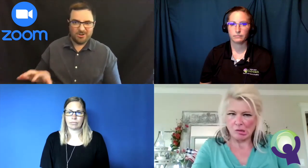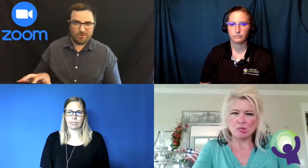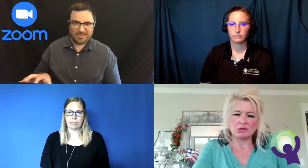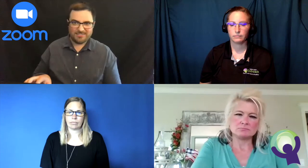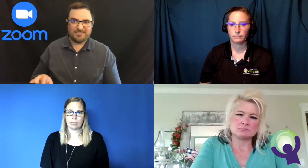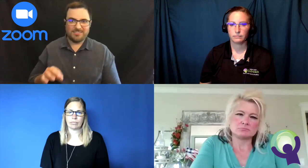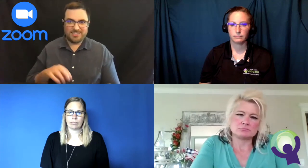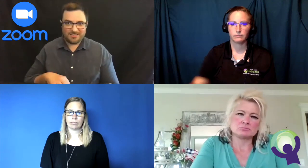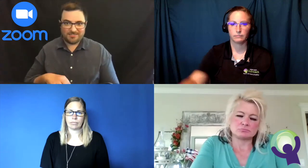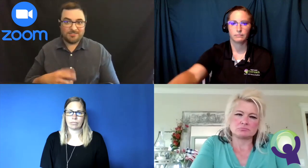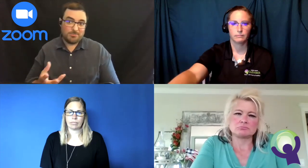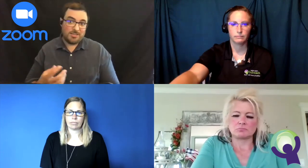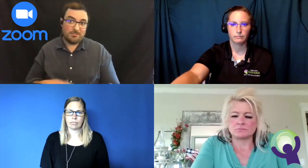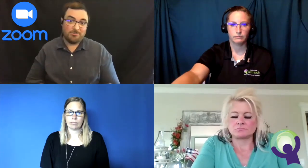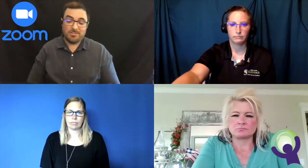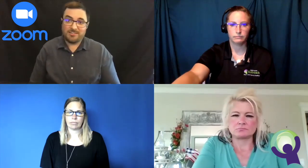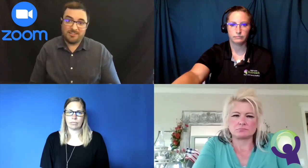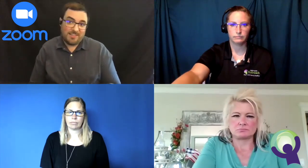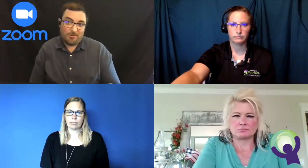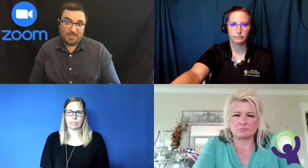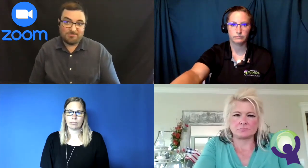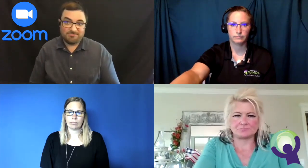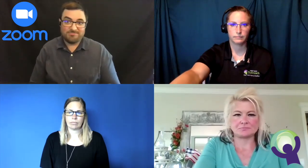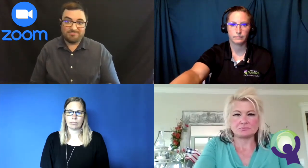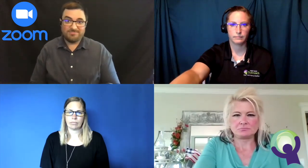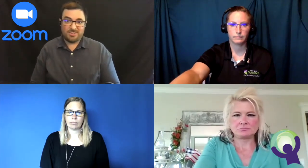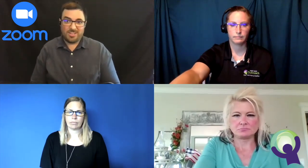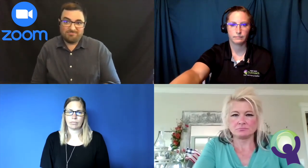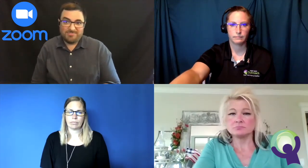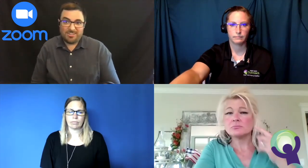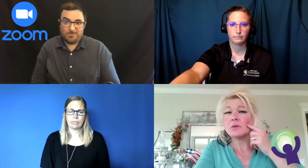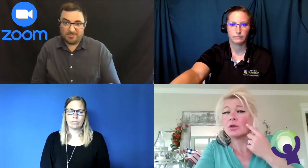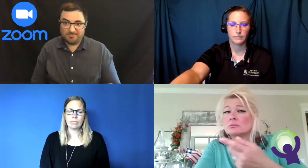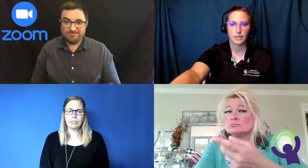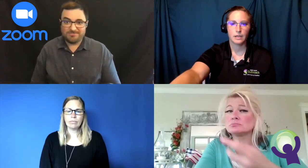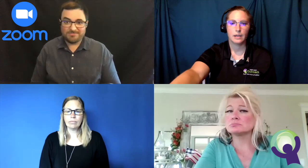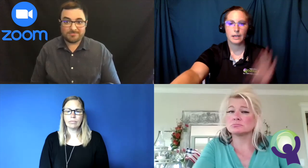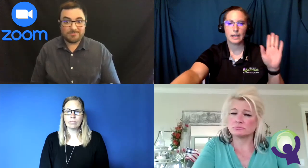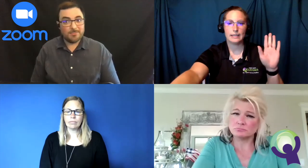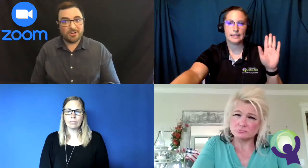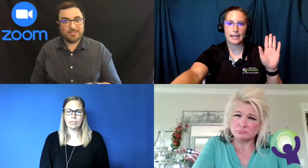noise then it could be redirected in that way. so yeah that could work. Mary: and to add